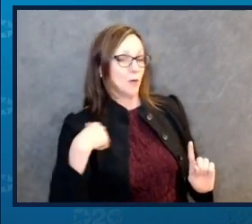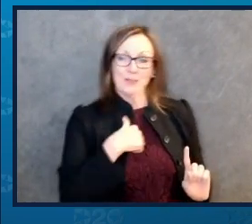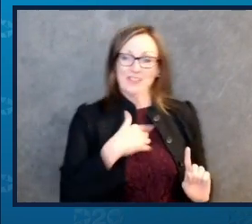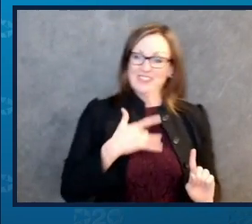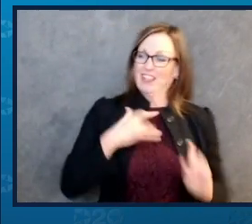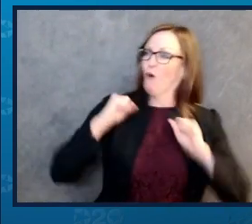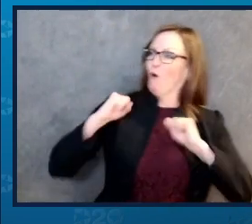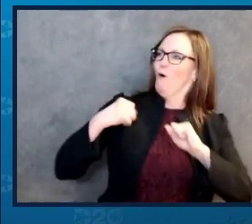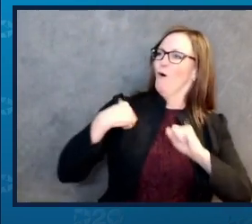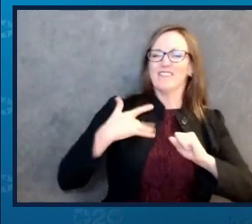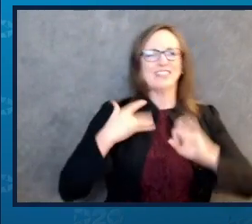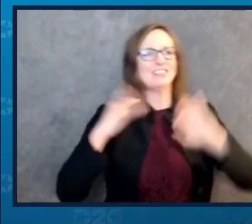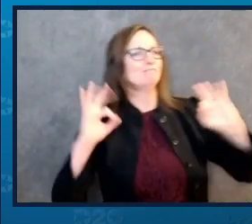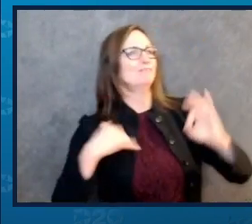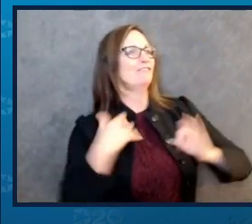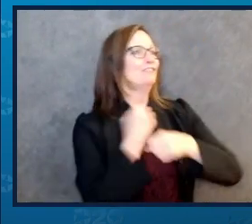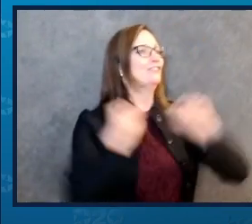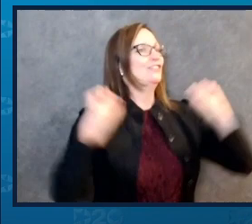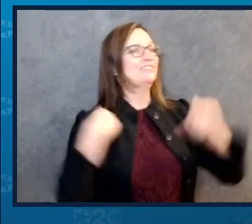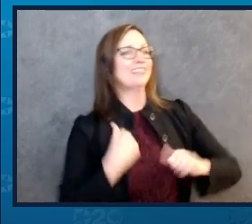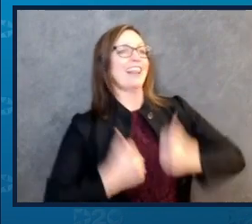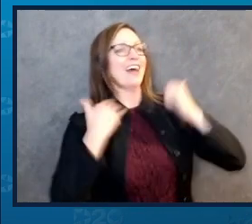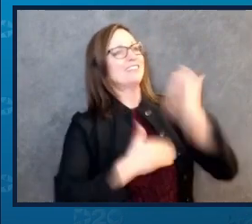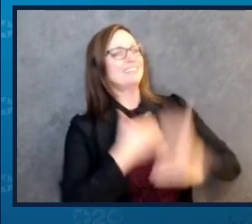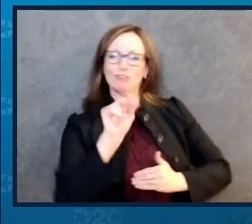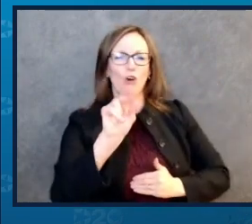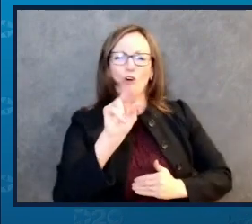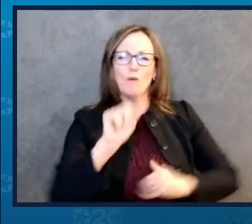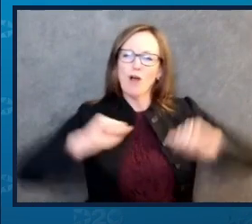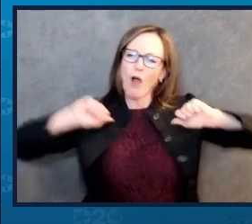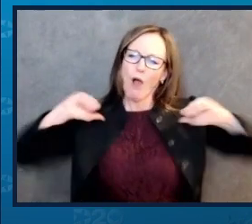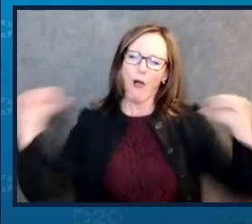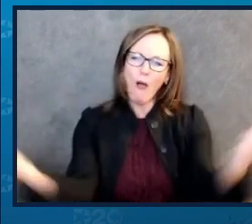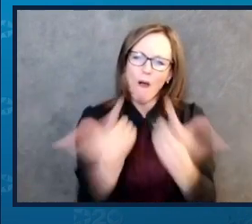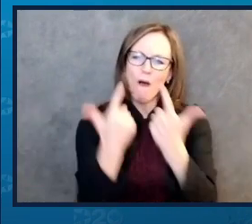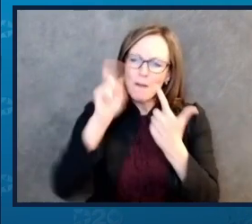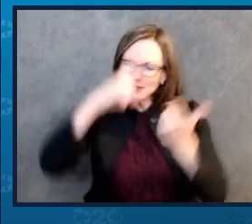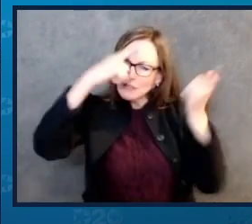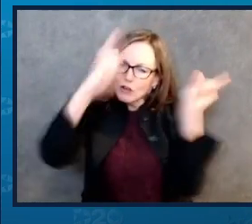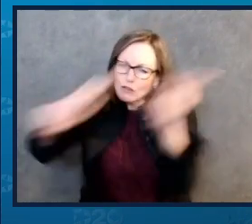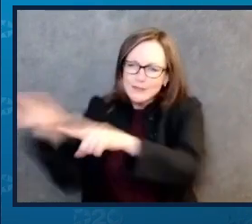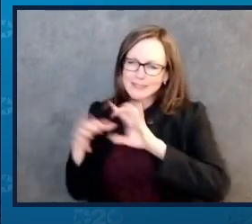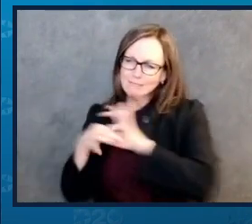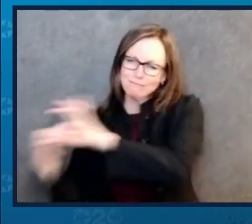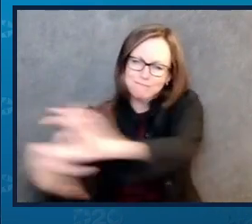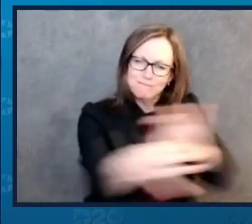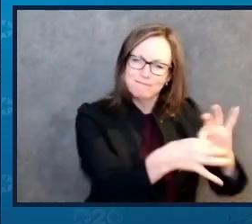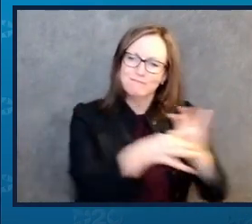SO WITH ARE AT IN FLEXION POINT,